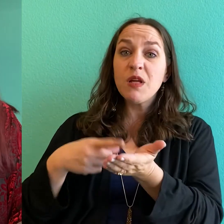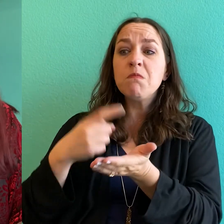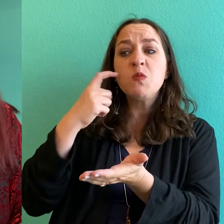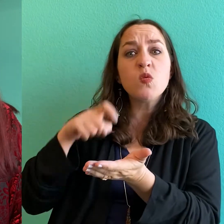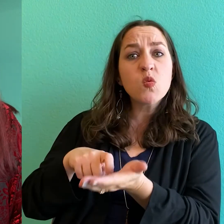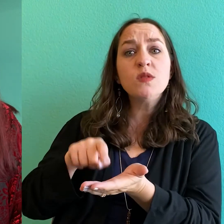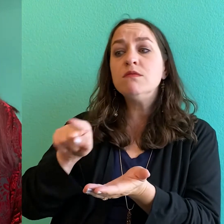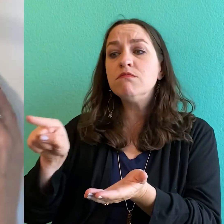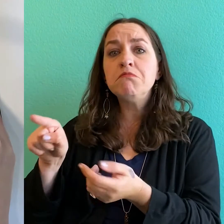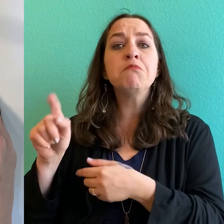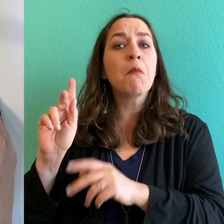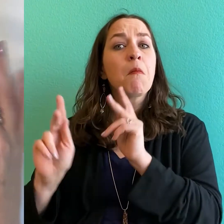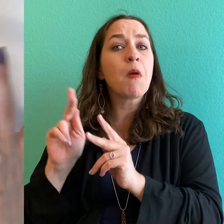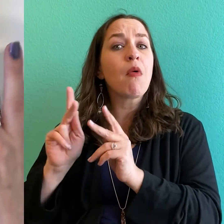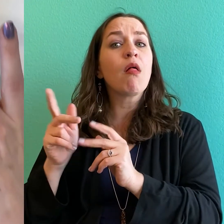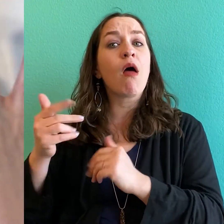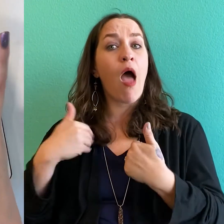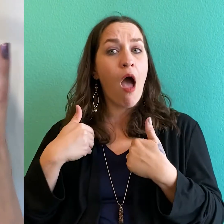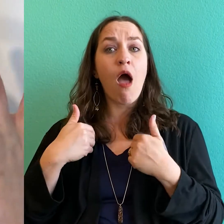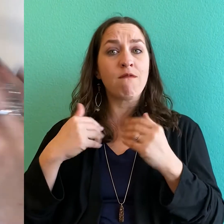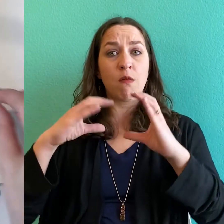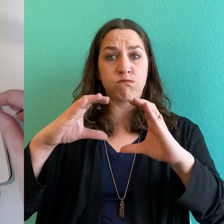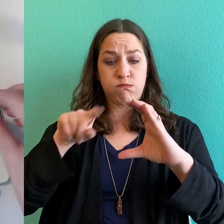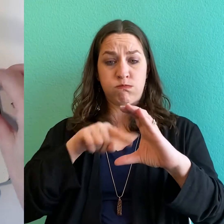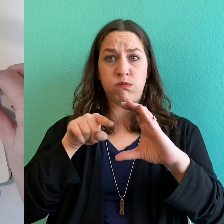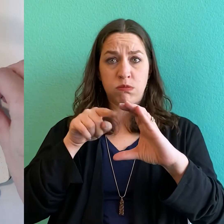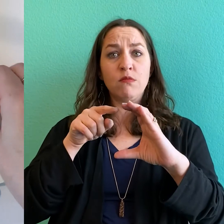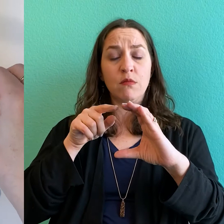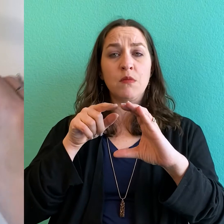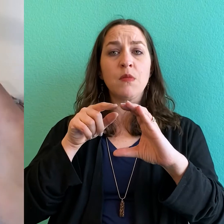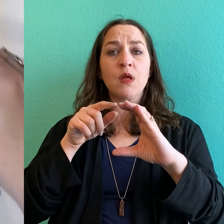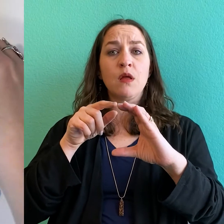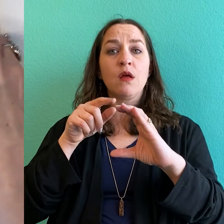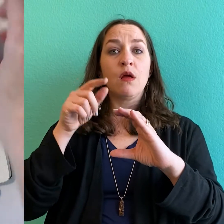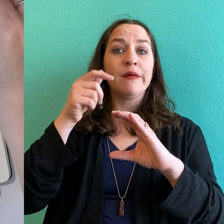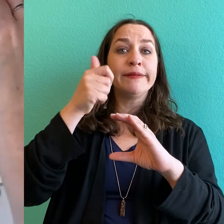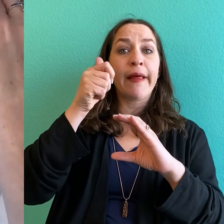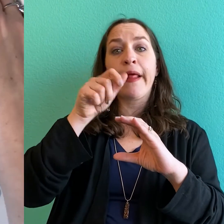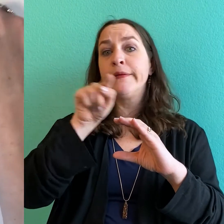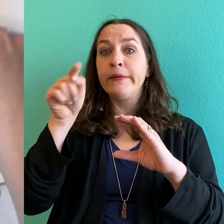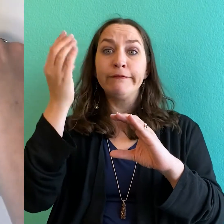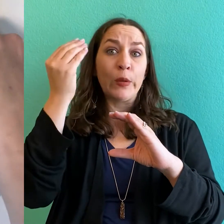10 or 12 or 14 of these little tabs shoved all into this center ring. I'm just going to do it to show you what it looks